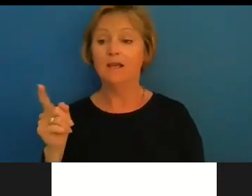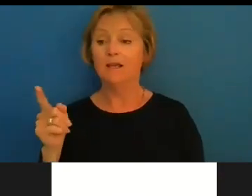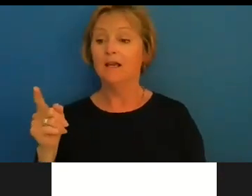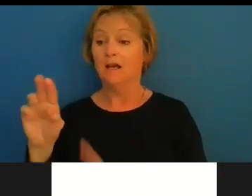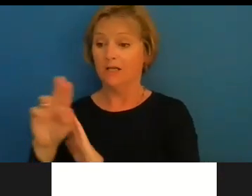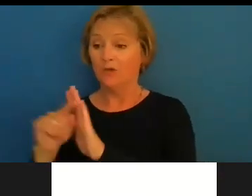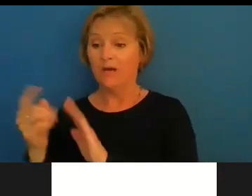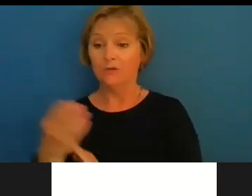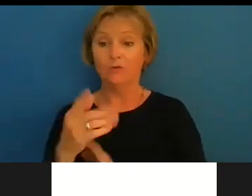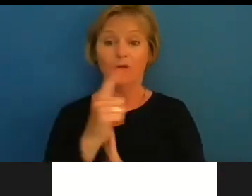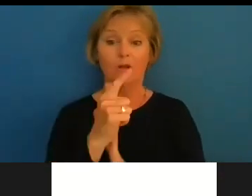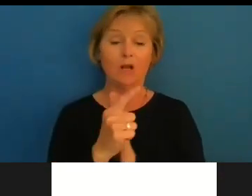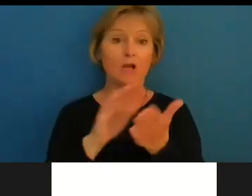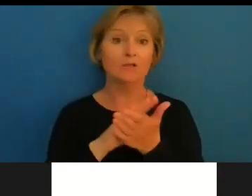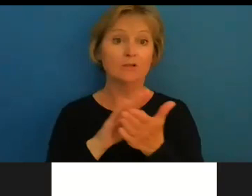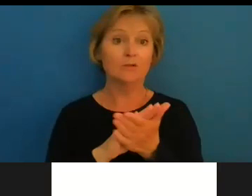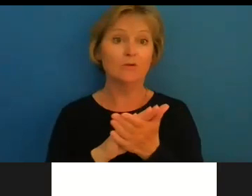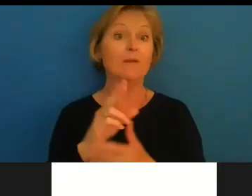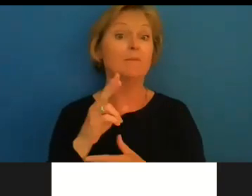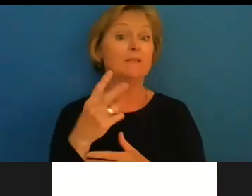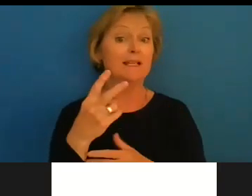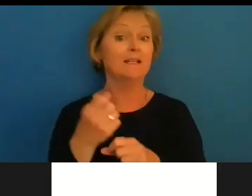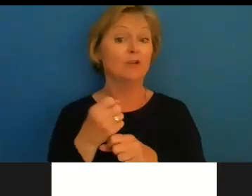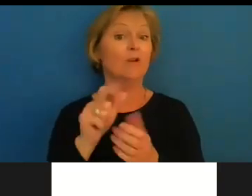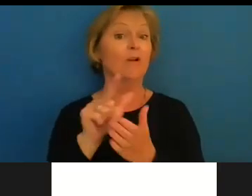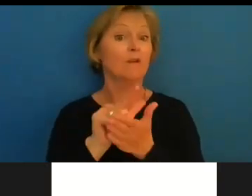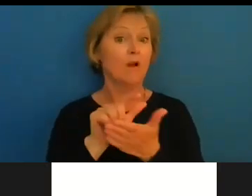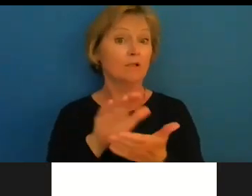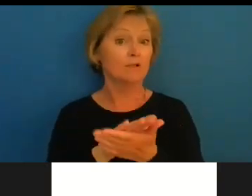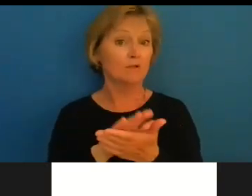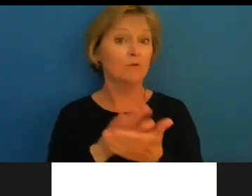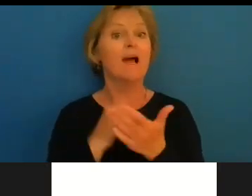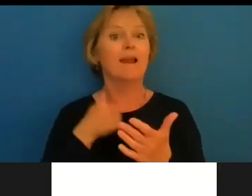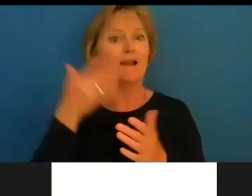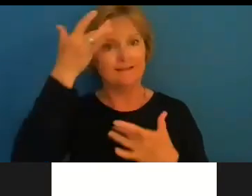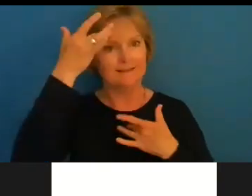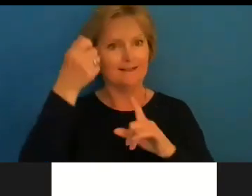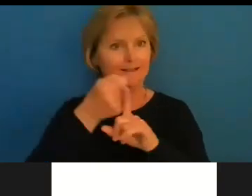I got sick of my first year of law school about half way through, and I had started writing,